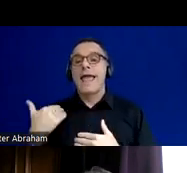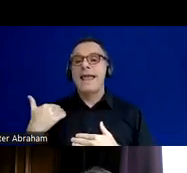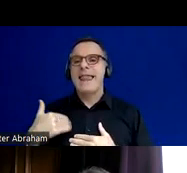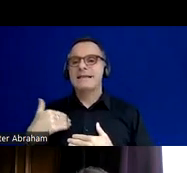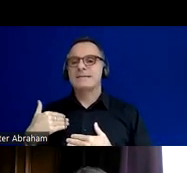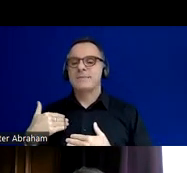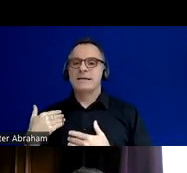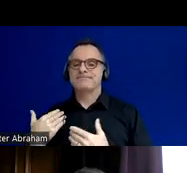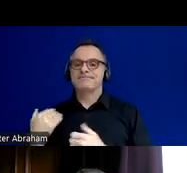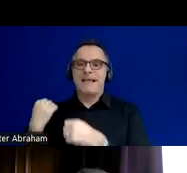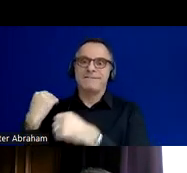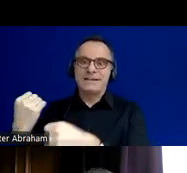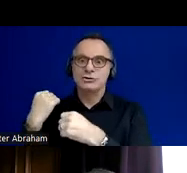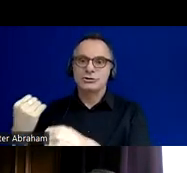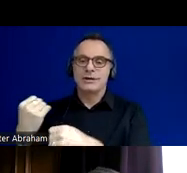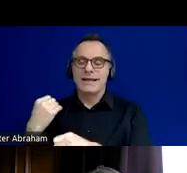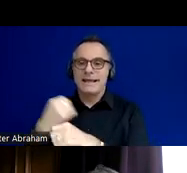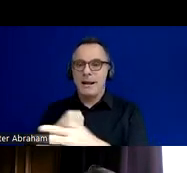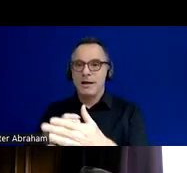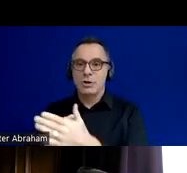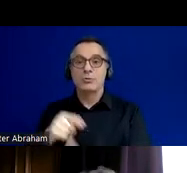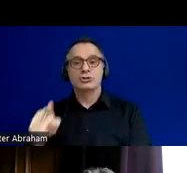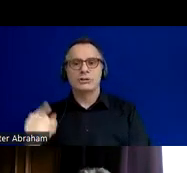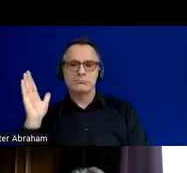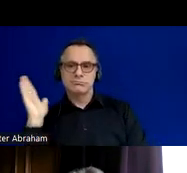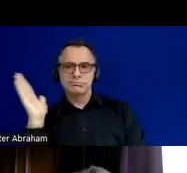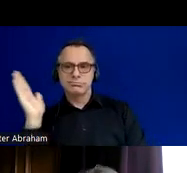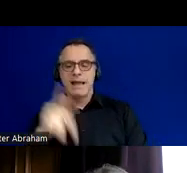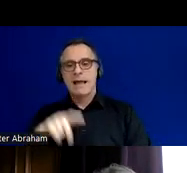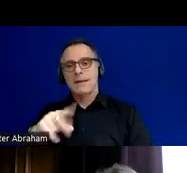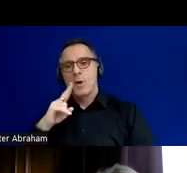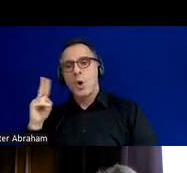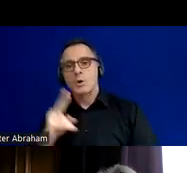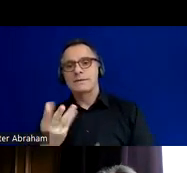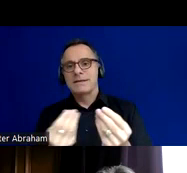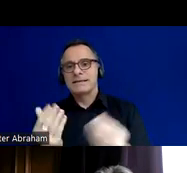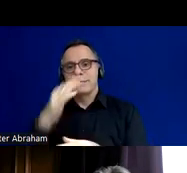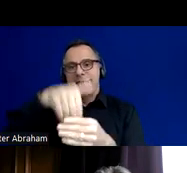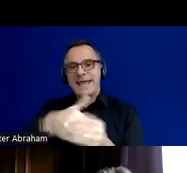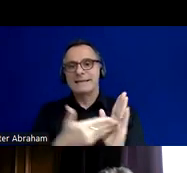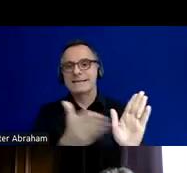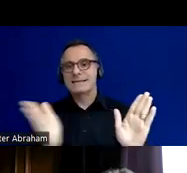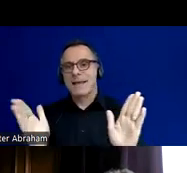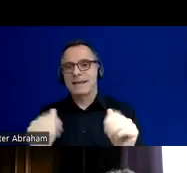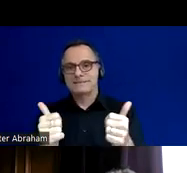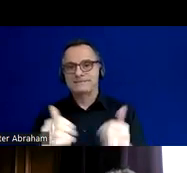and people were able to view some of the materials that we couldn't fit into the display.